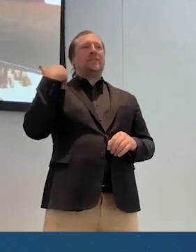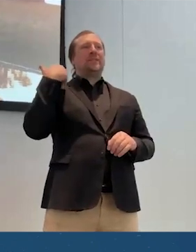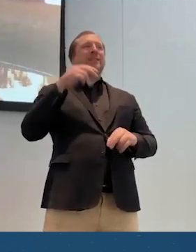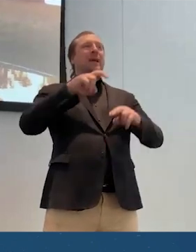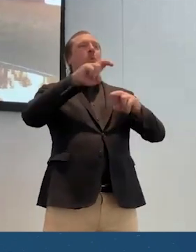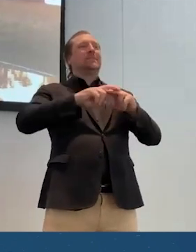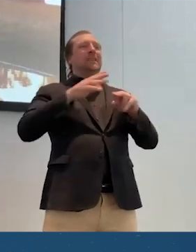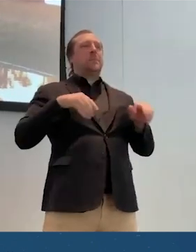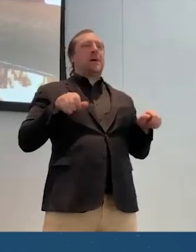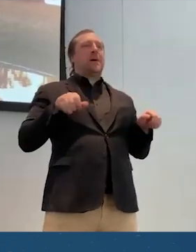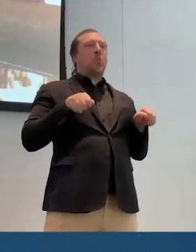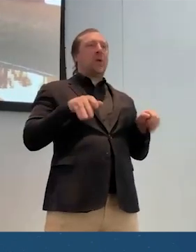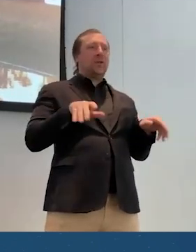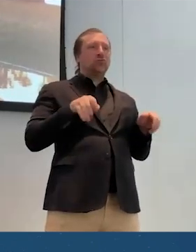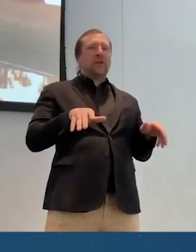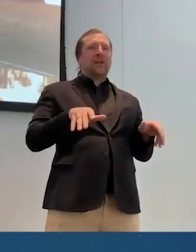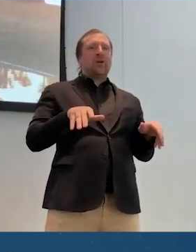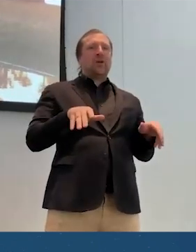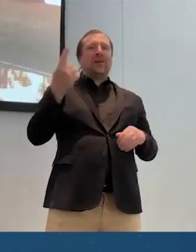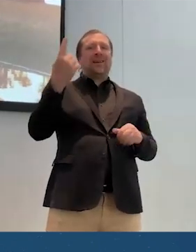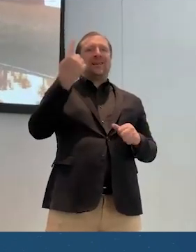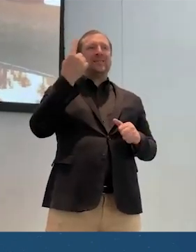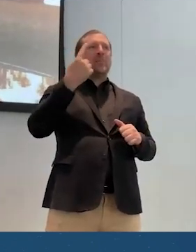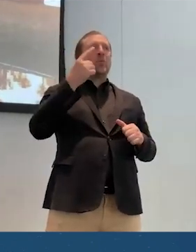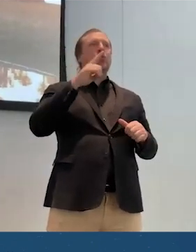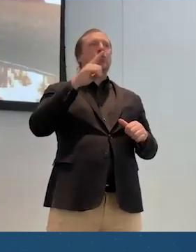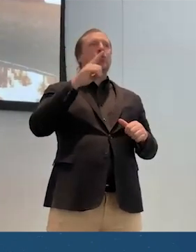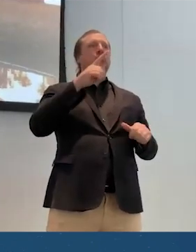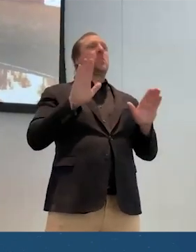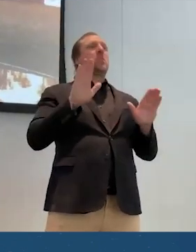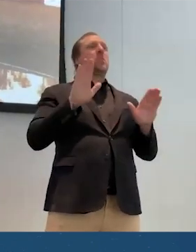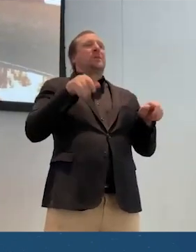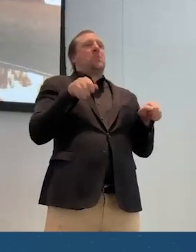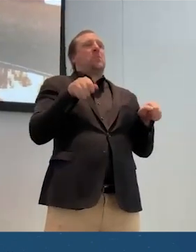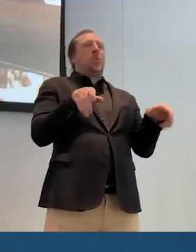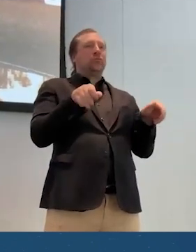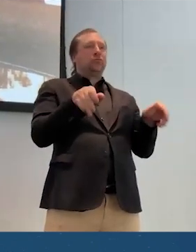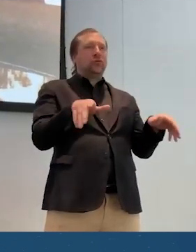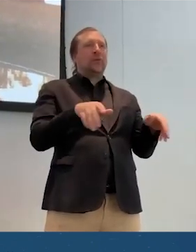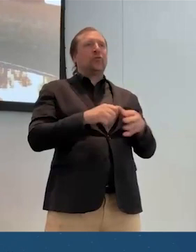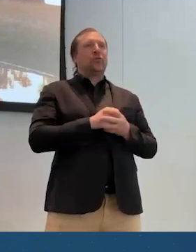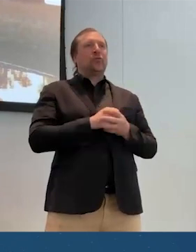and someone was pushing up, which